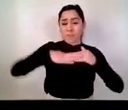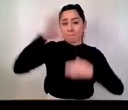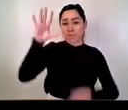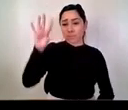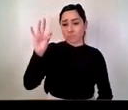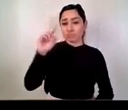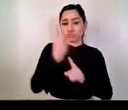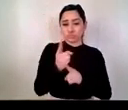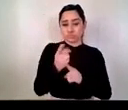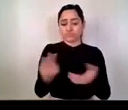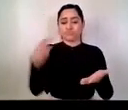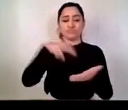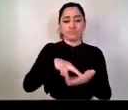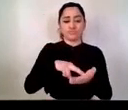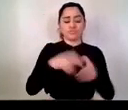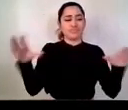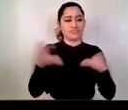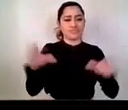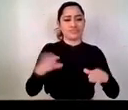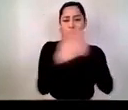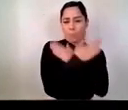get up and do some relaxing activities until you feel sleepy.